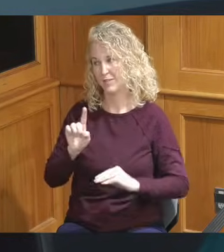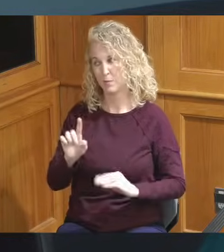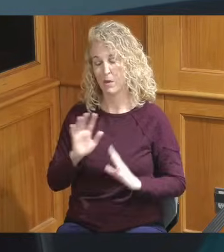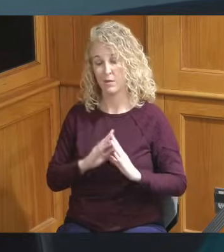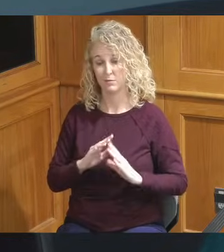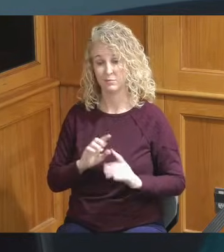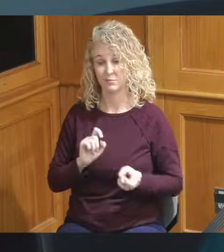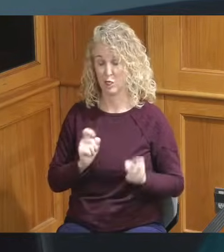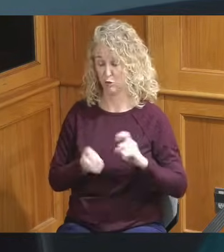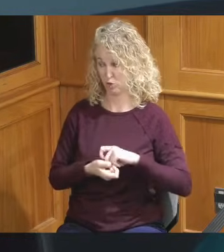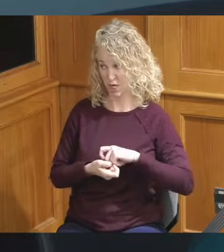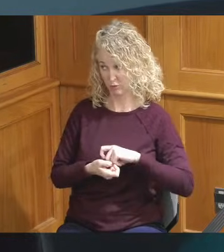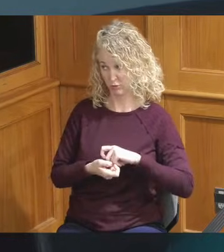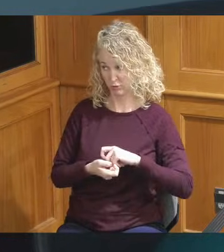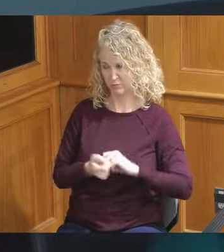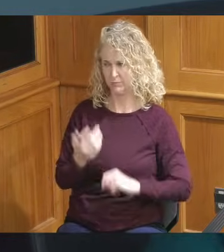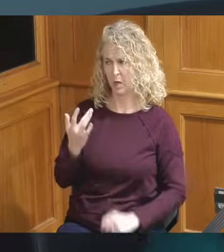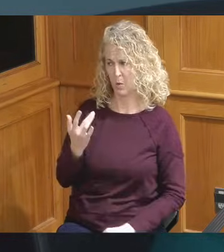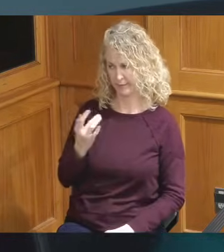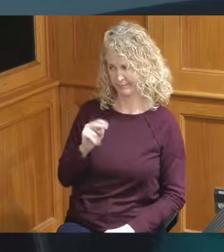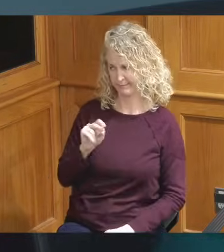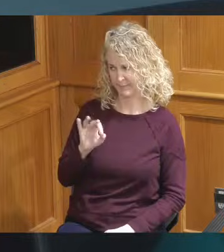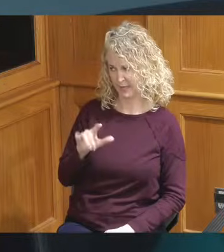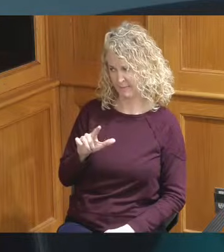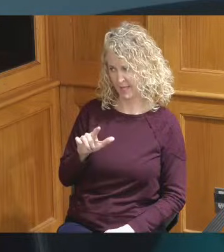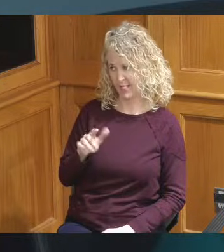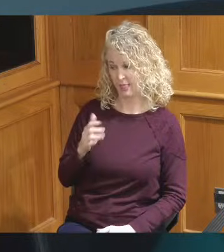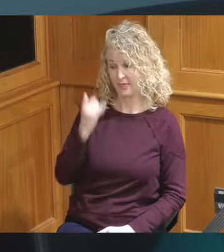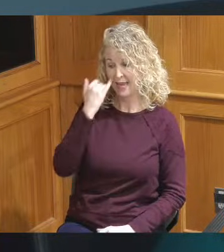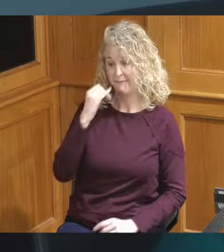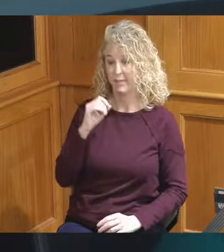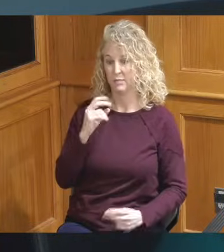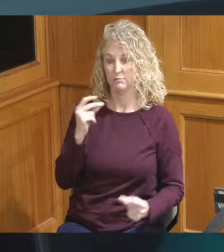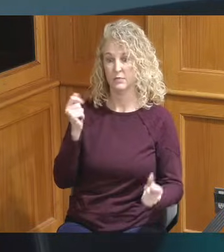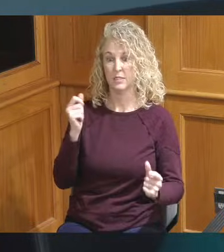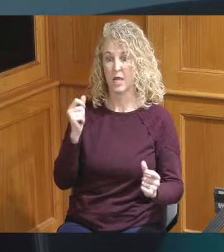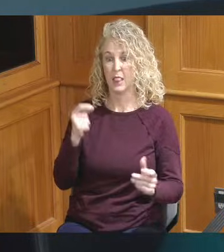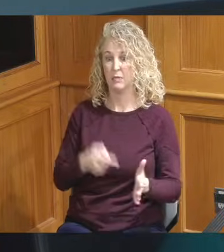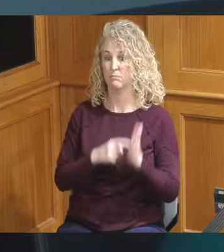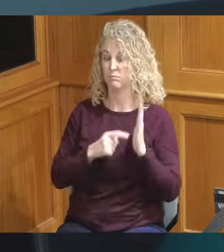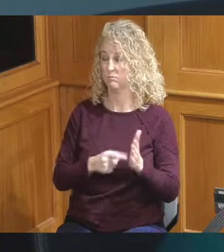we need to keep an eye on NFL with a whole lot of demands. They're another one with a bunch of